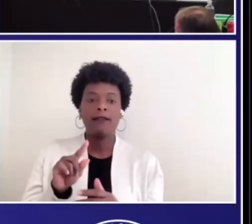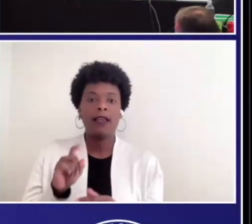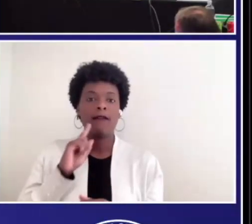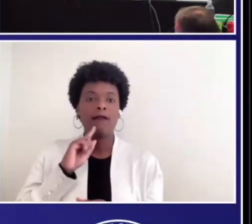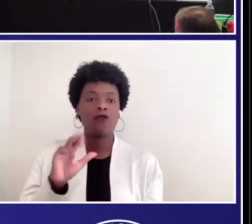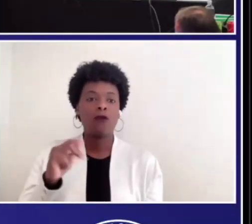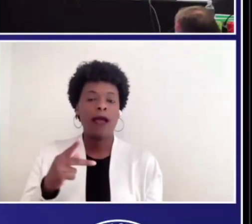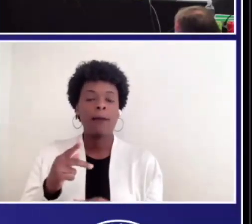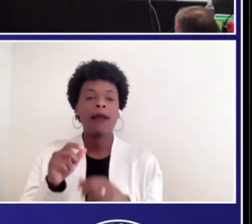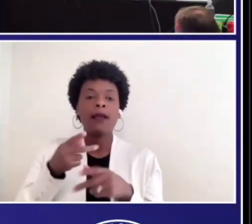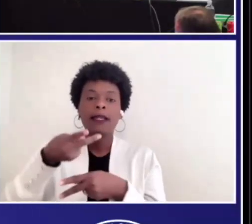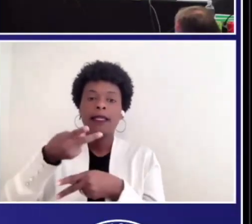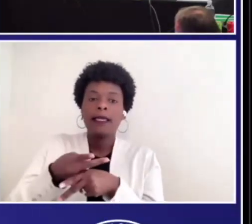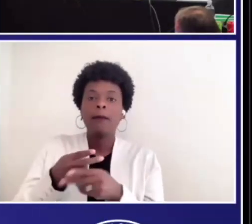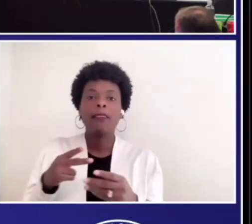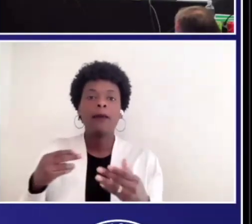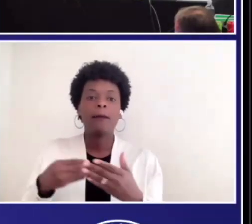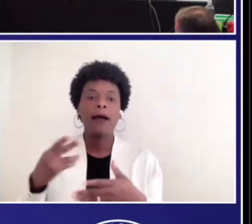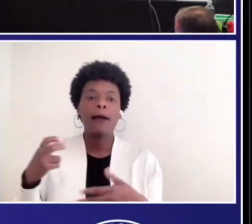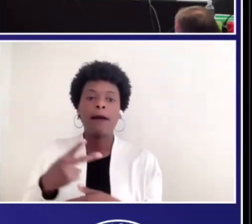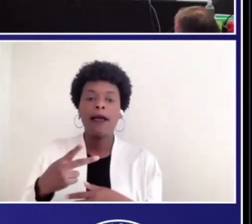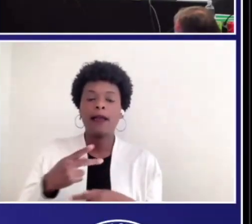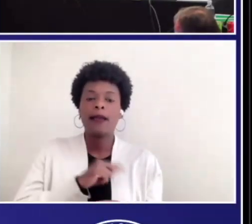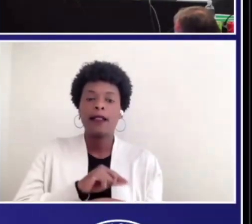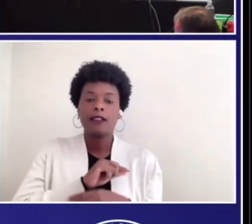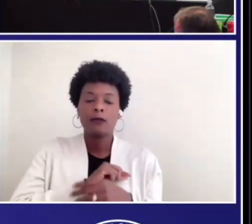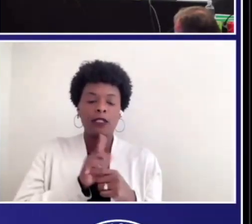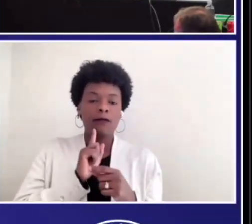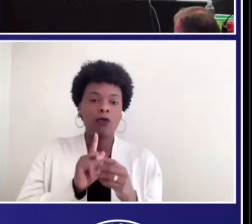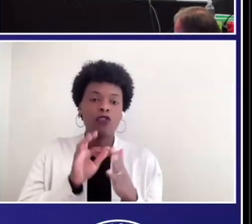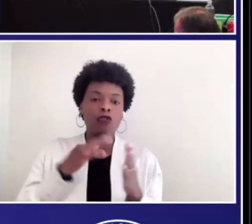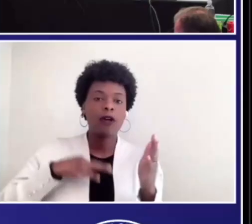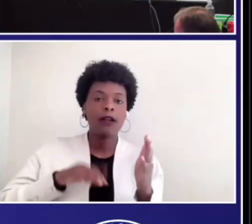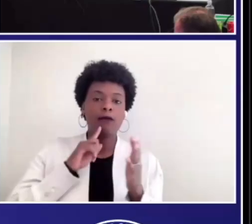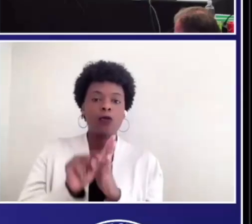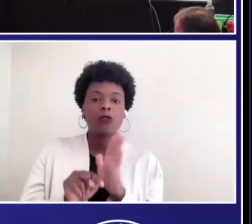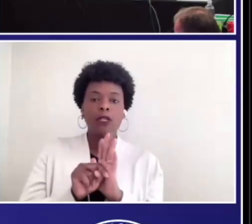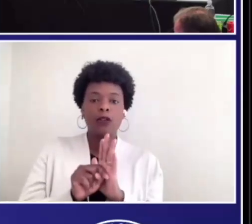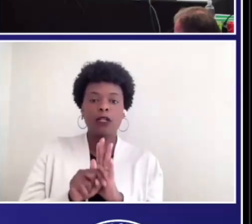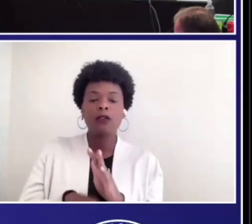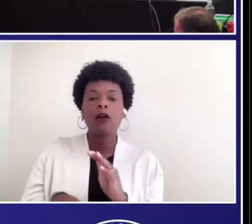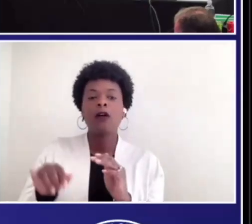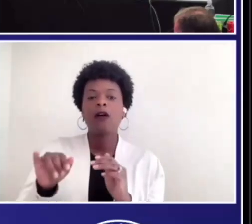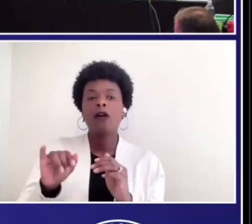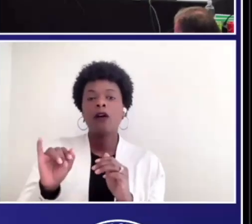And are there specific scenarios that will be explicitly preserved for PSLF credit or buyback under RAP, notwithstanding the